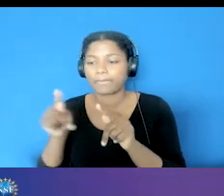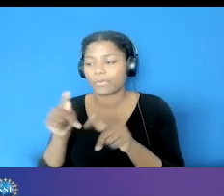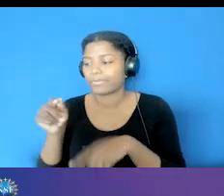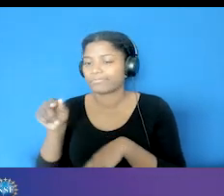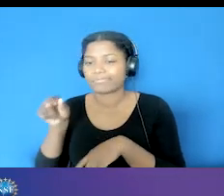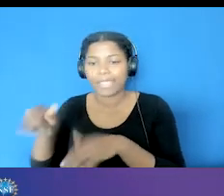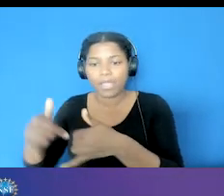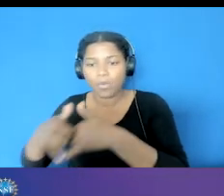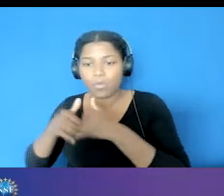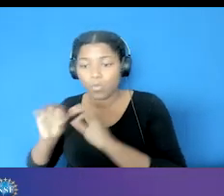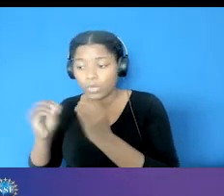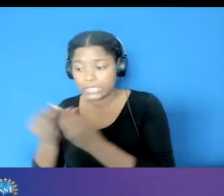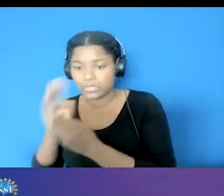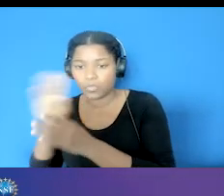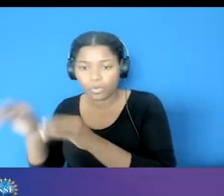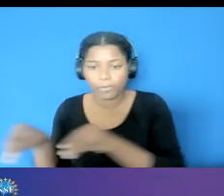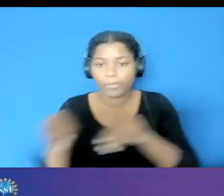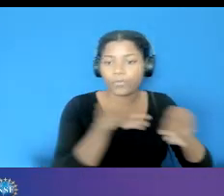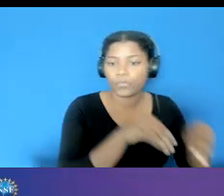from an awardee organization to a federal agency.